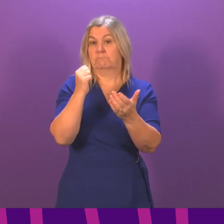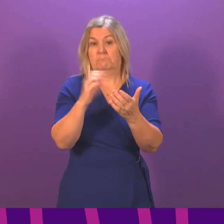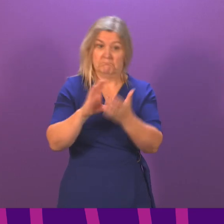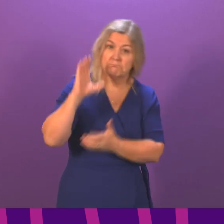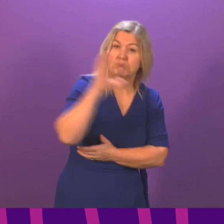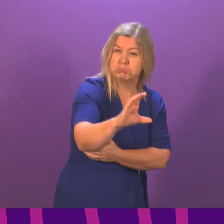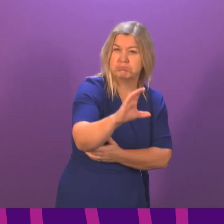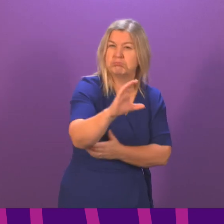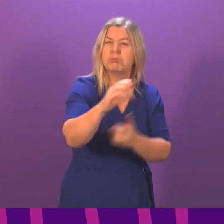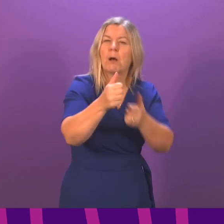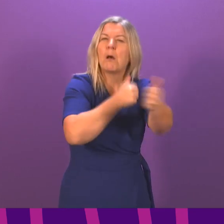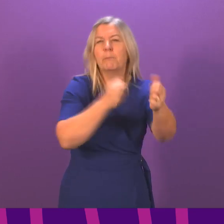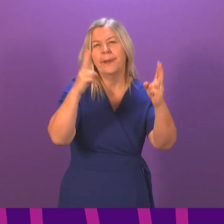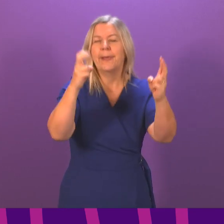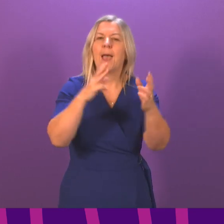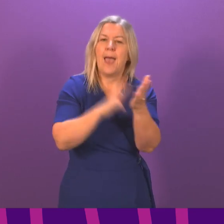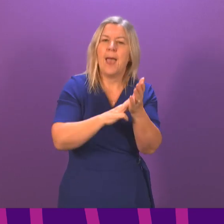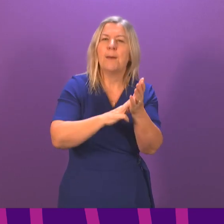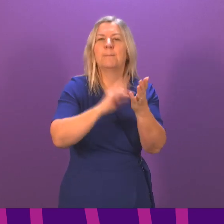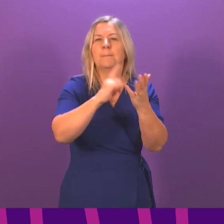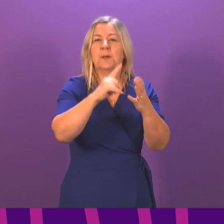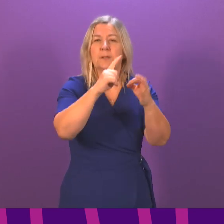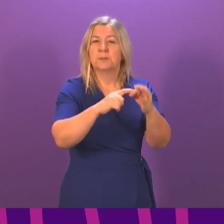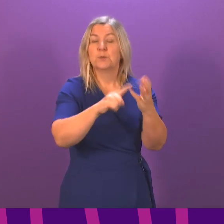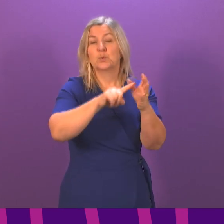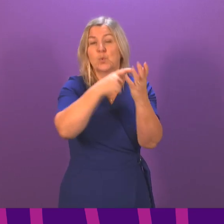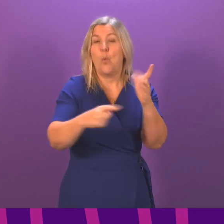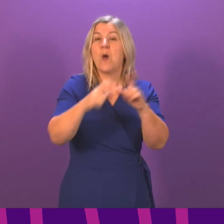called M Squared Lasers Ltd, to advance further its research and development. The investment